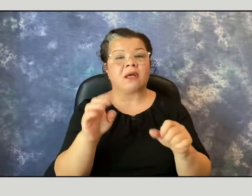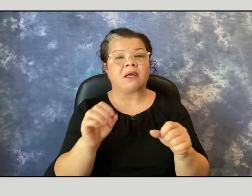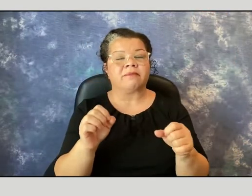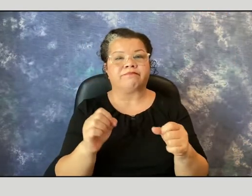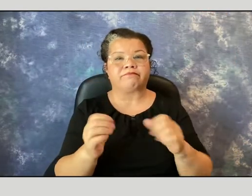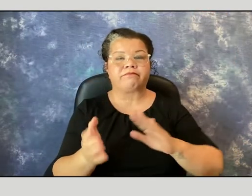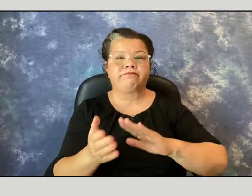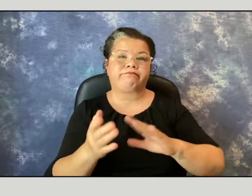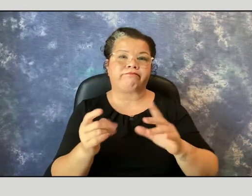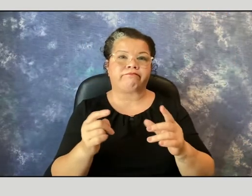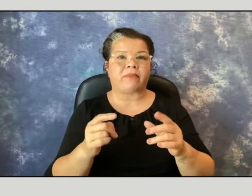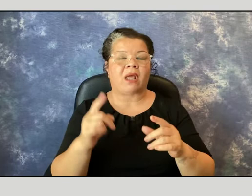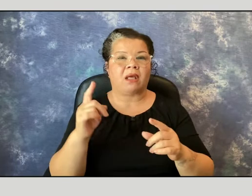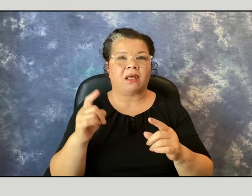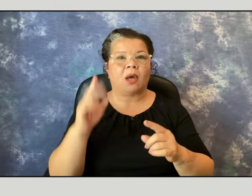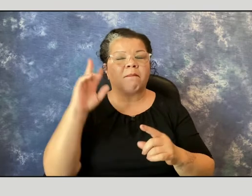of the island, of the archipelago.